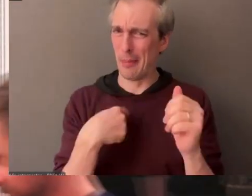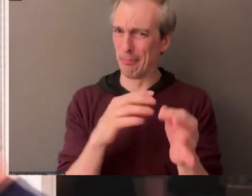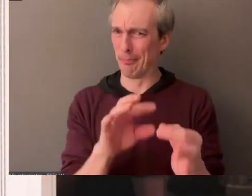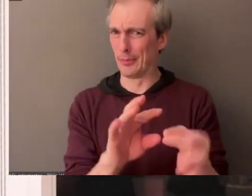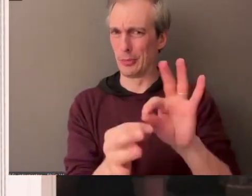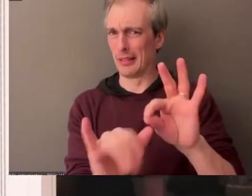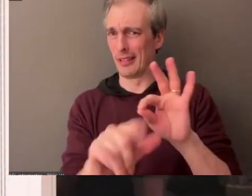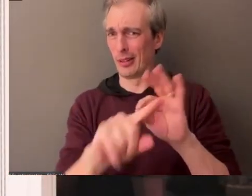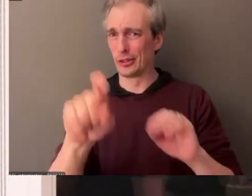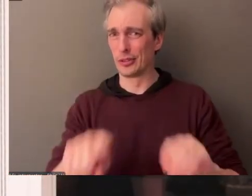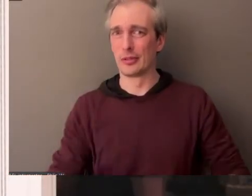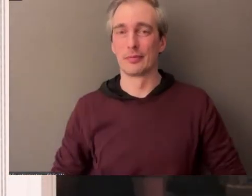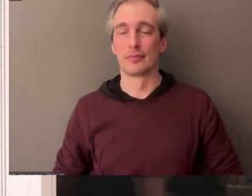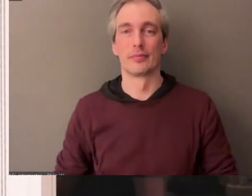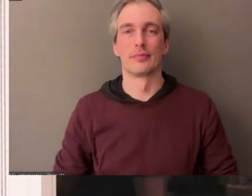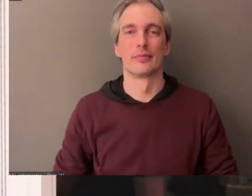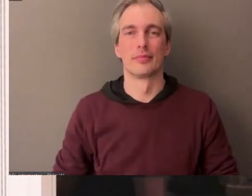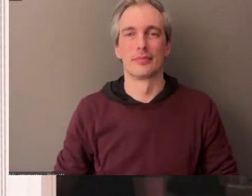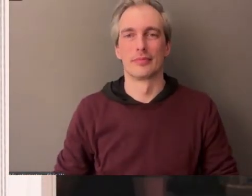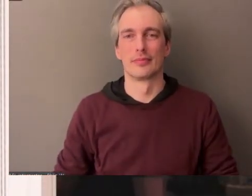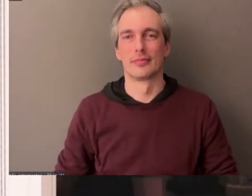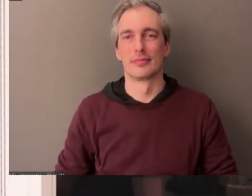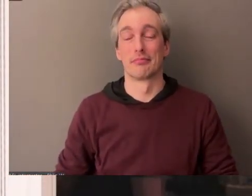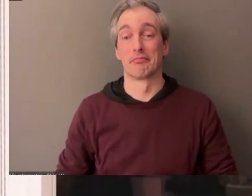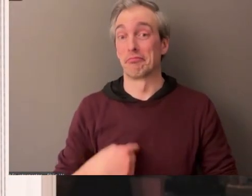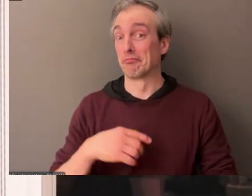I'll do my best to misunderstand the question.